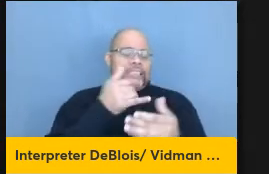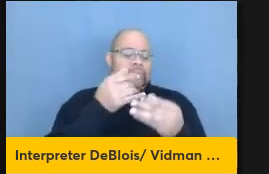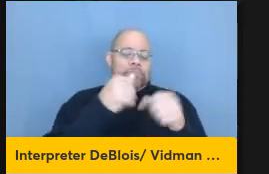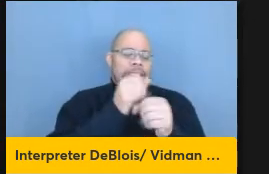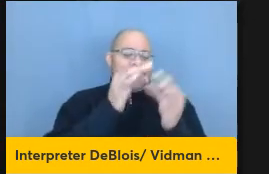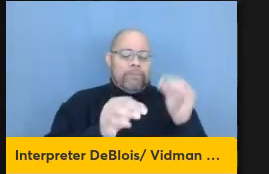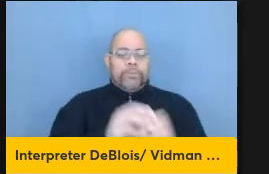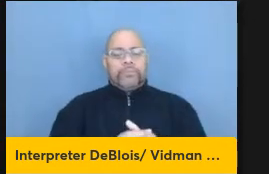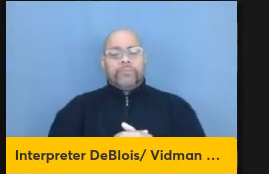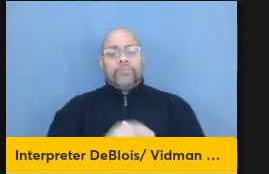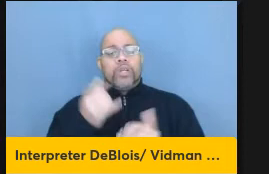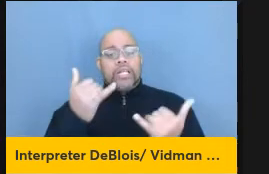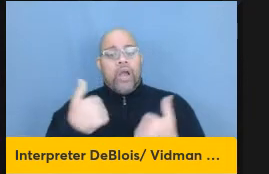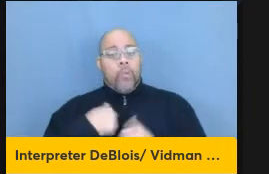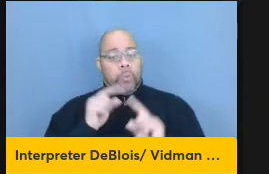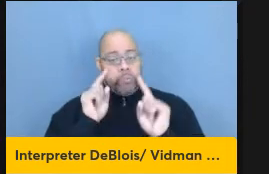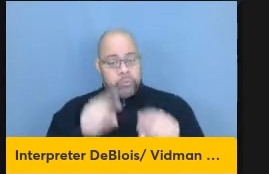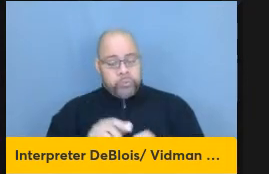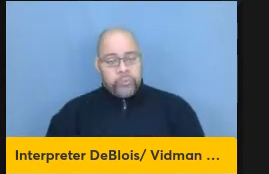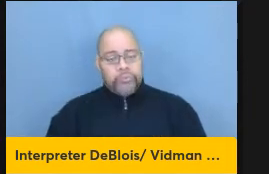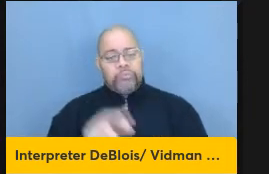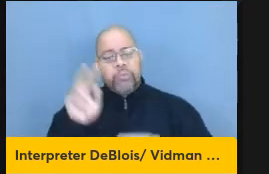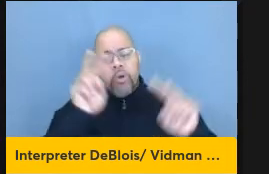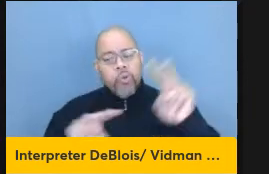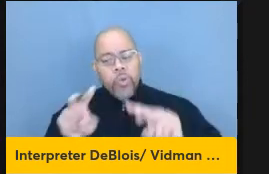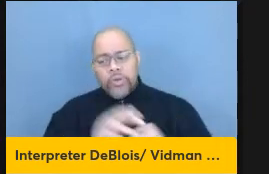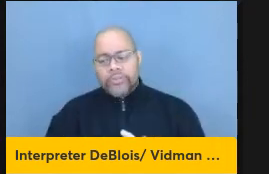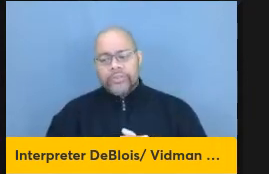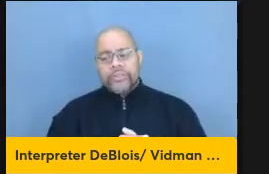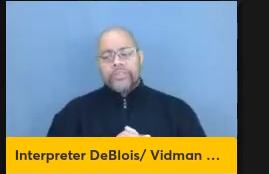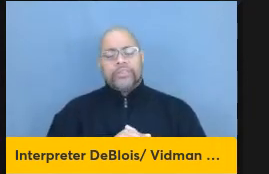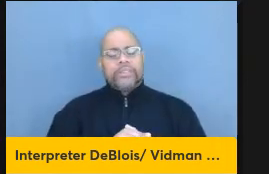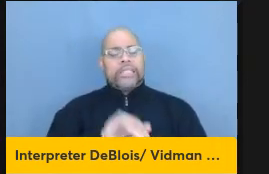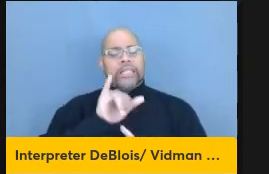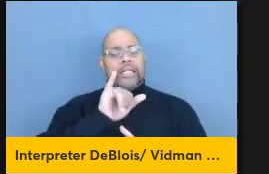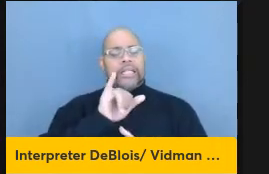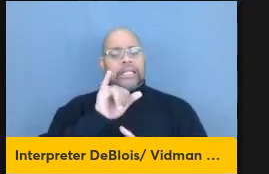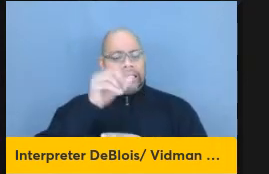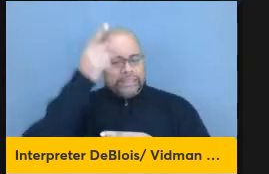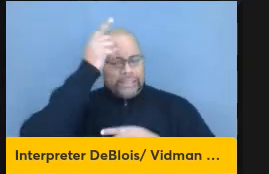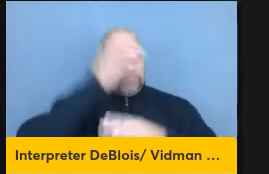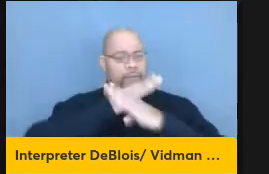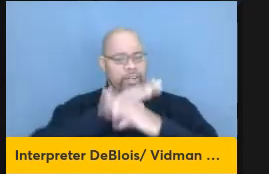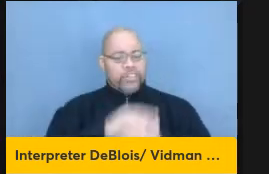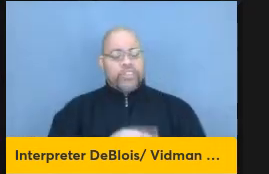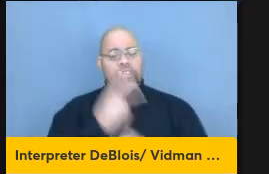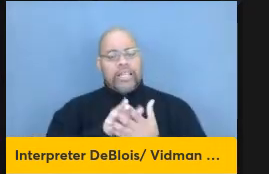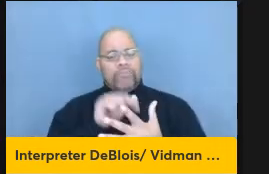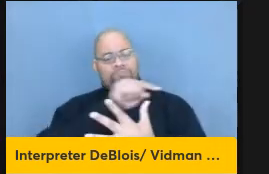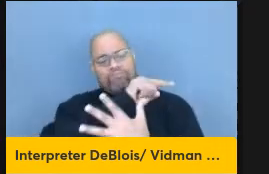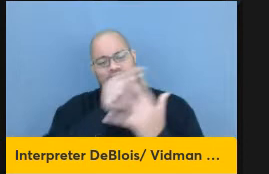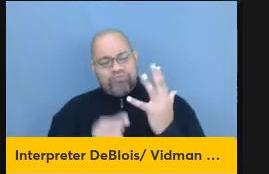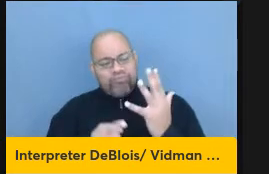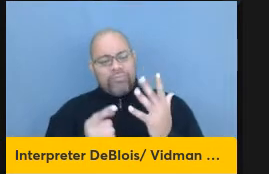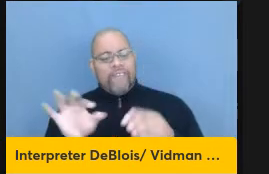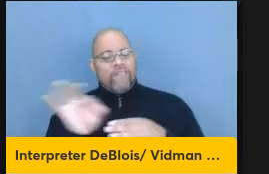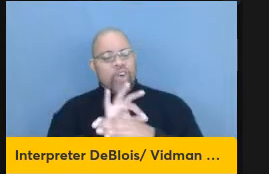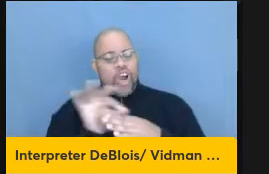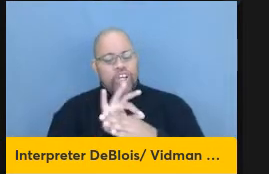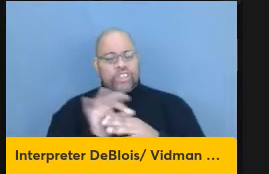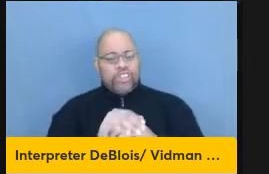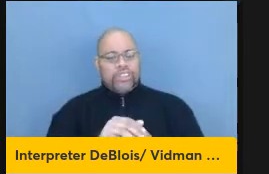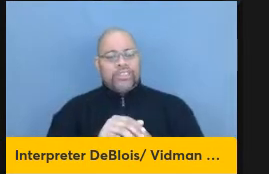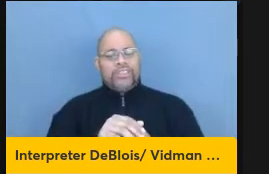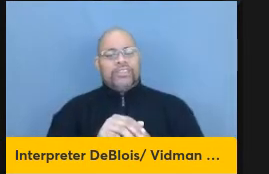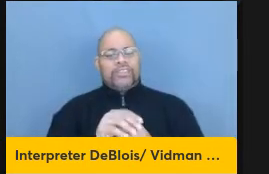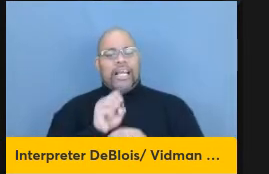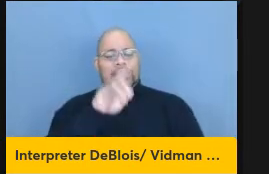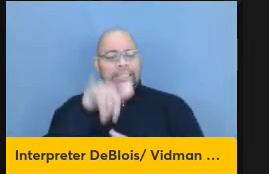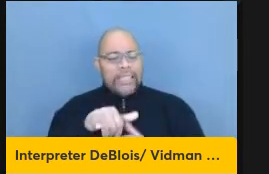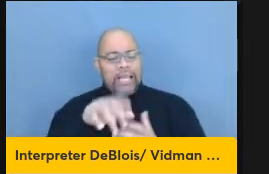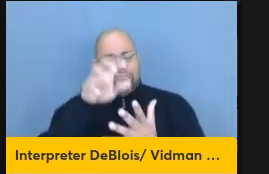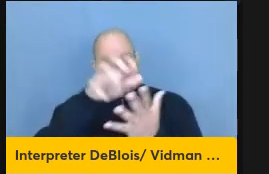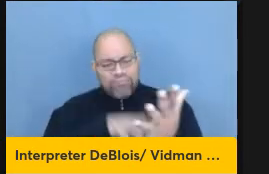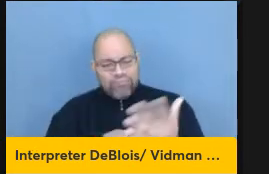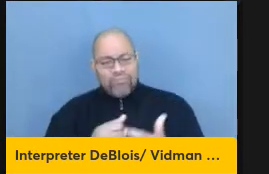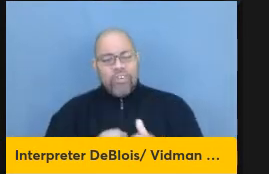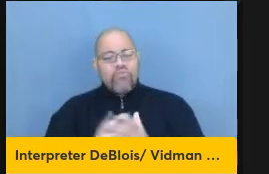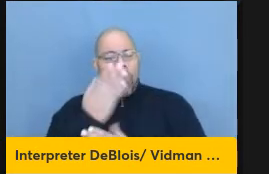And so then we went on to look at the immunology and we did a bunch of functional assays. Growth inhibition, just looking at